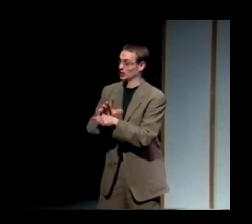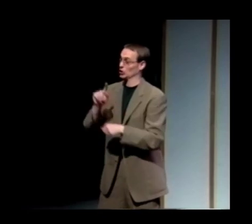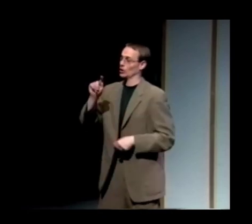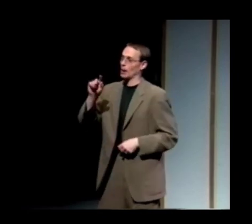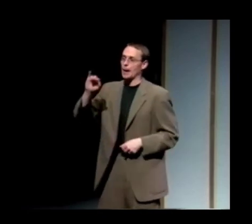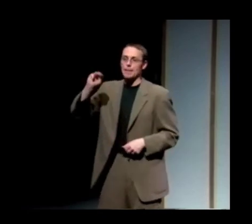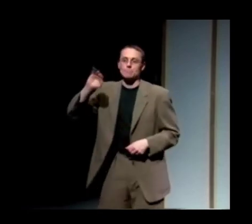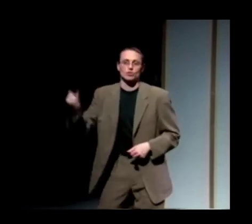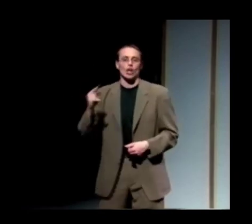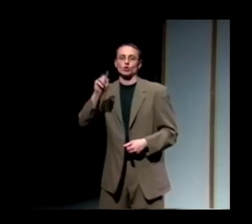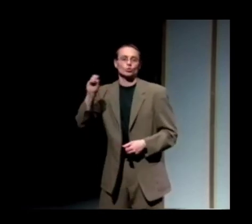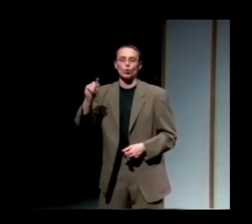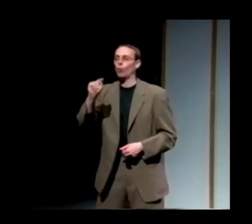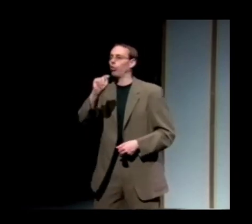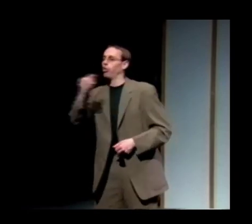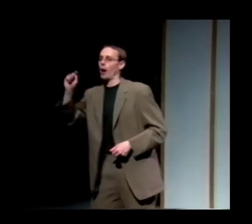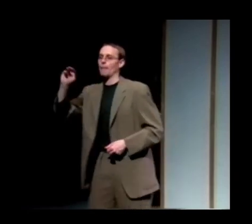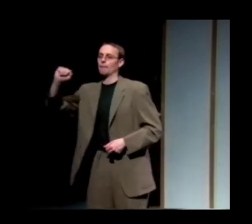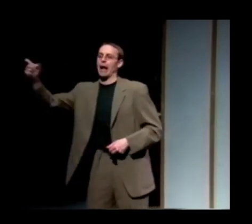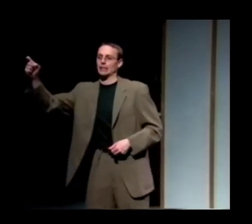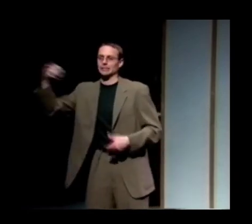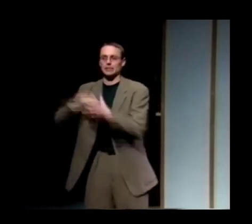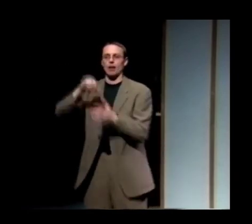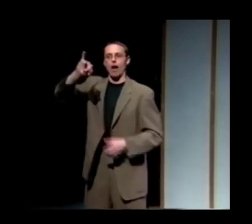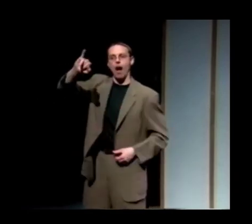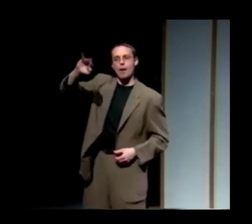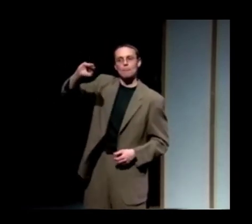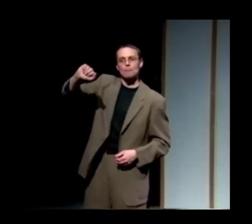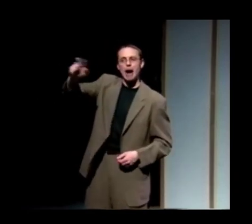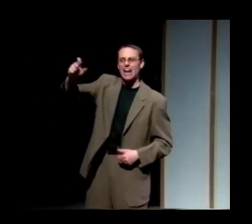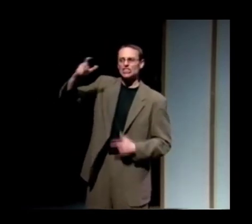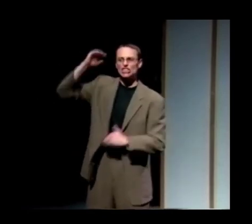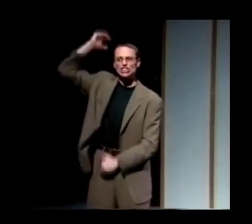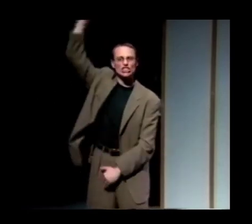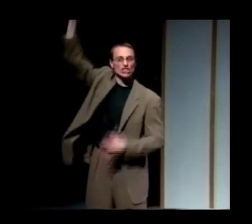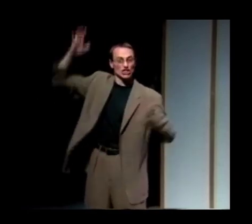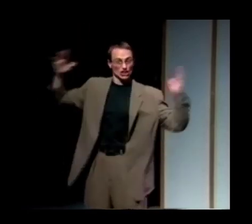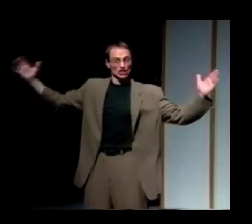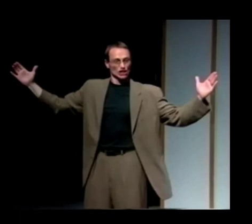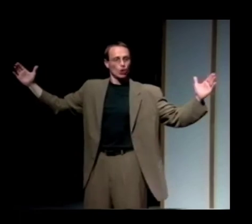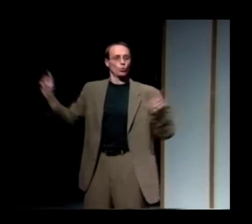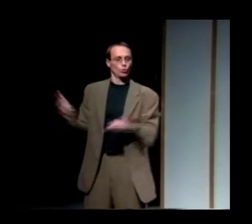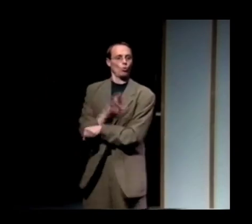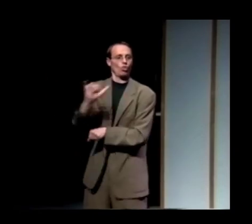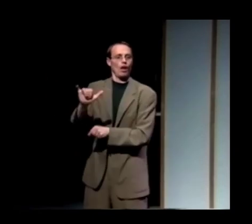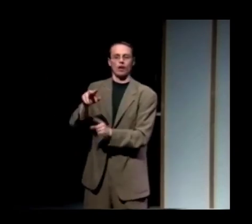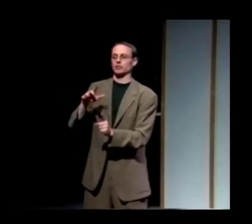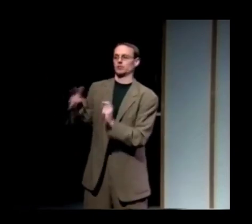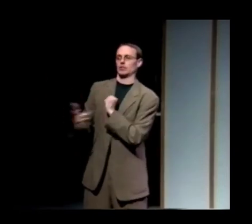WE HAD "MICHAEL JORDAN-- MJ TO THE MAX," THE IMAX--YOU KNOW, THE IMAX THEATERS.